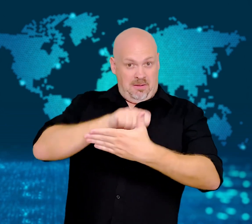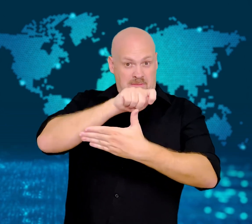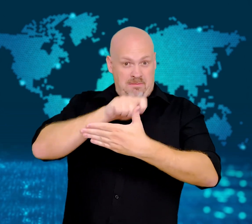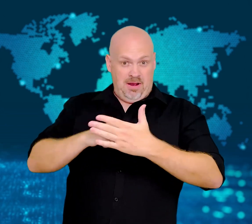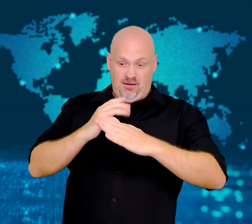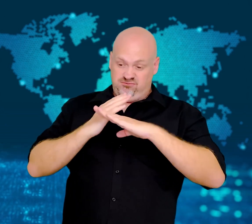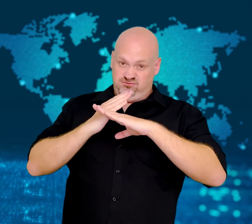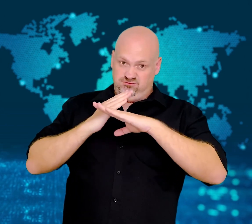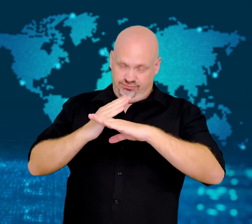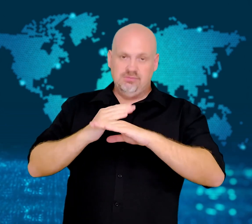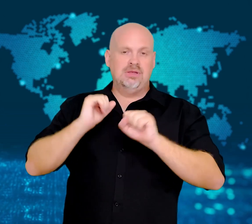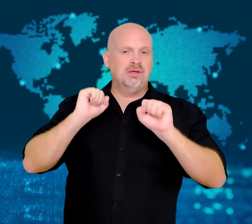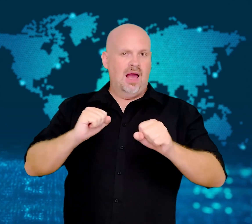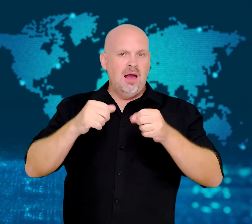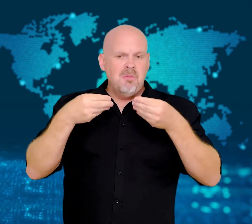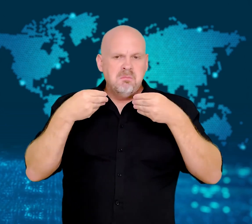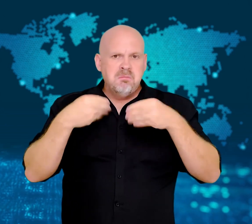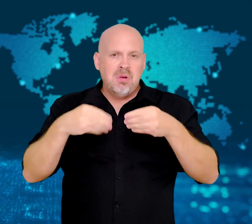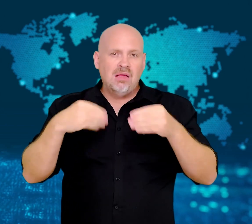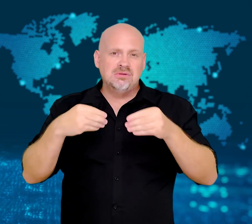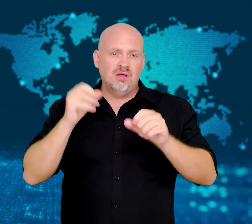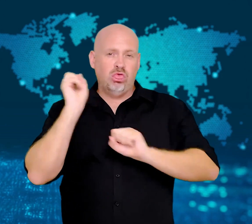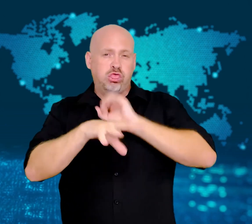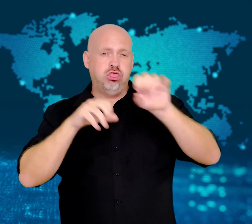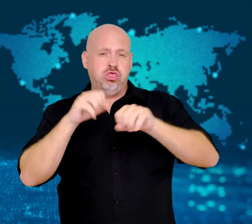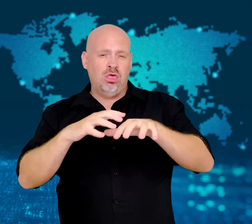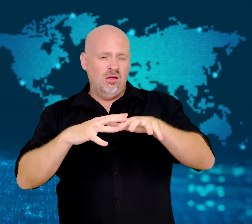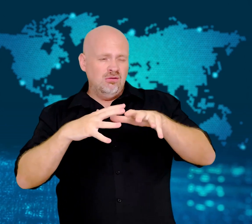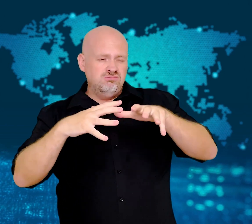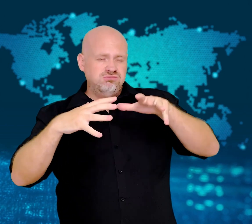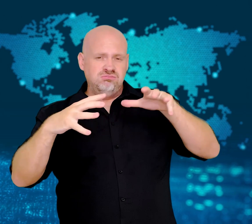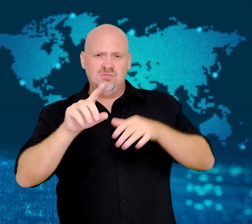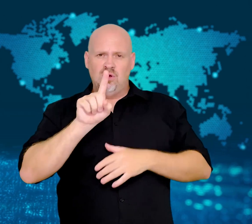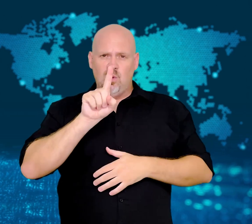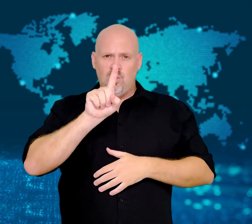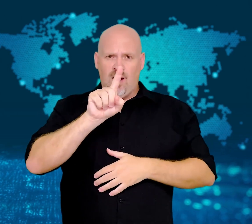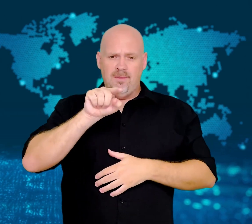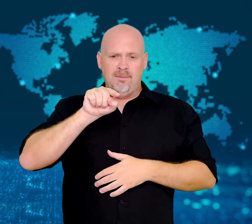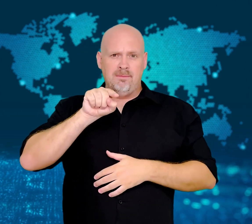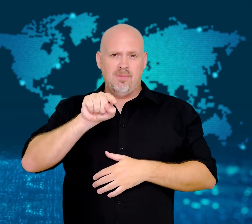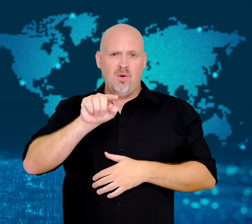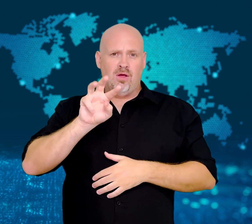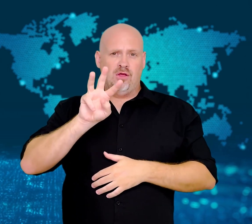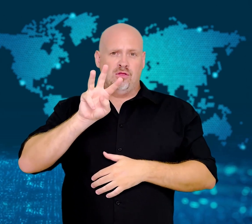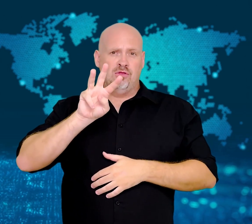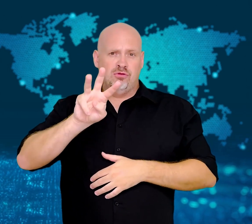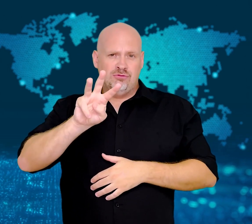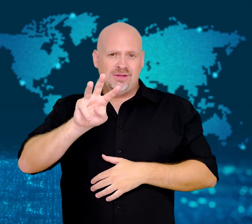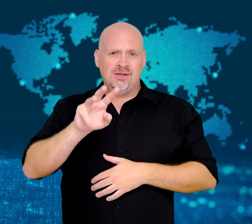Around 15 billion plastic checkout bags are used yearly